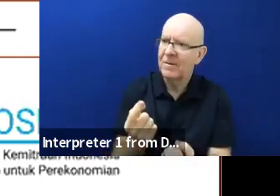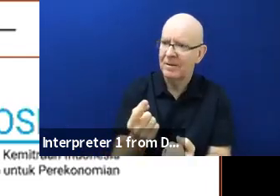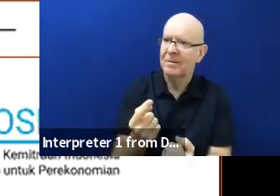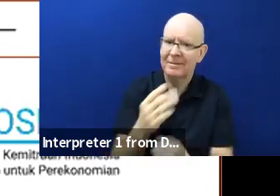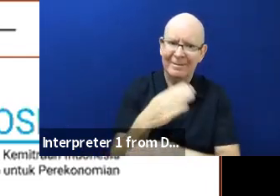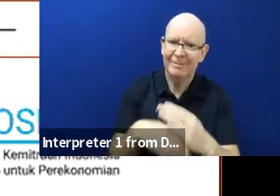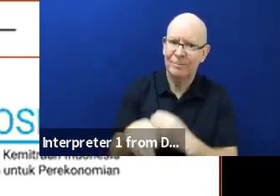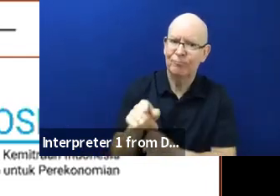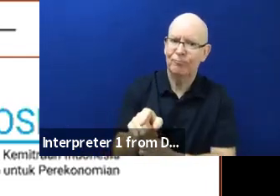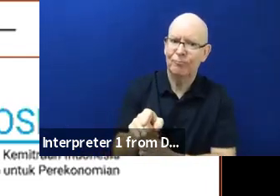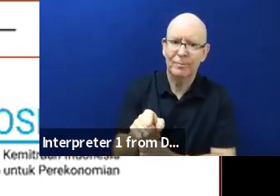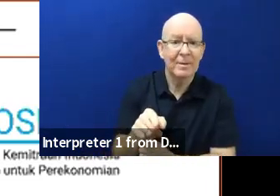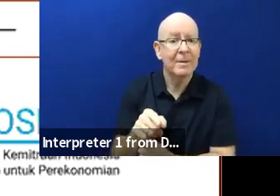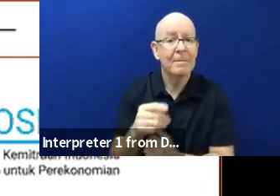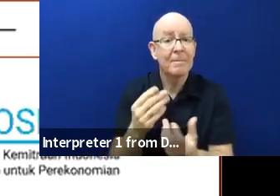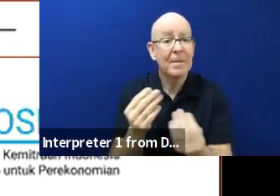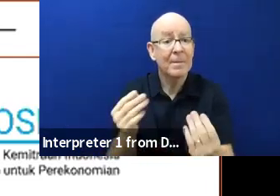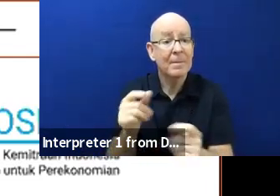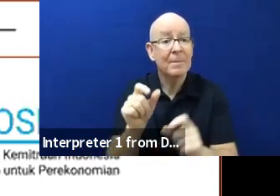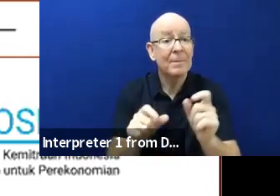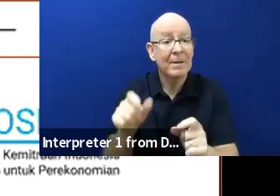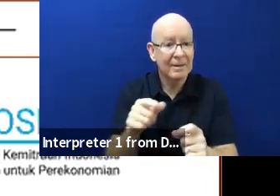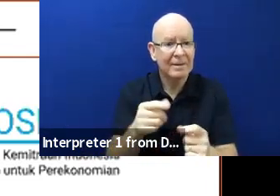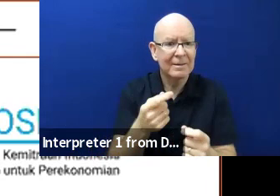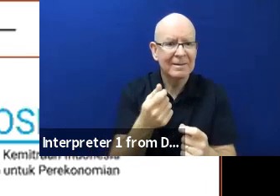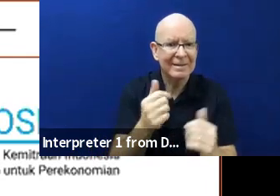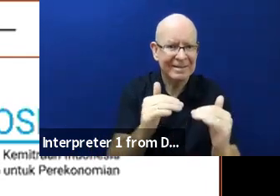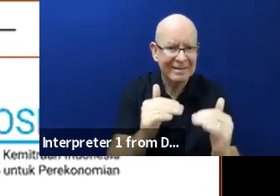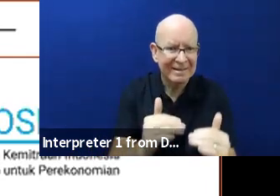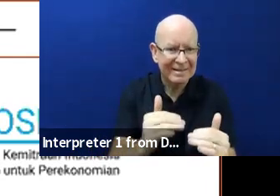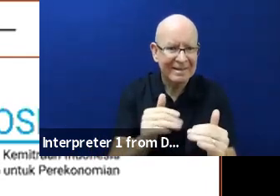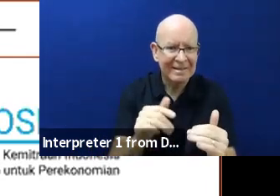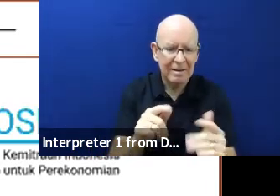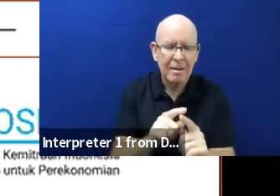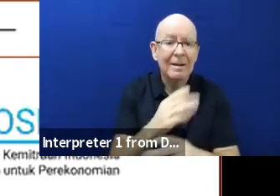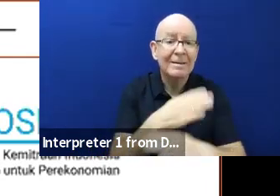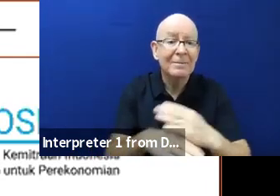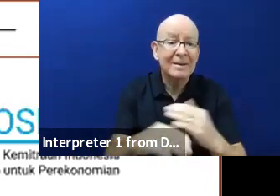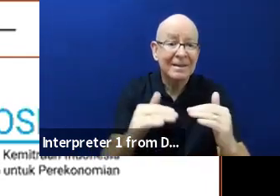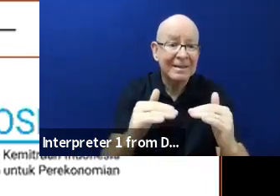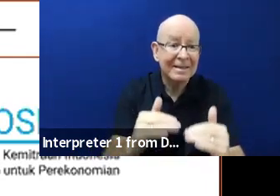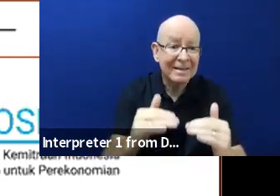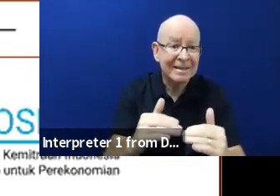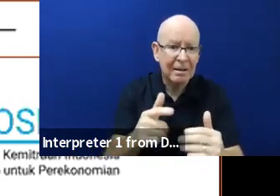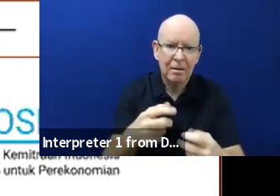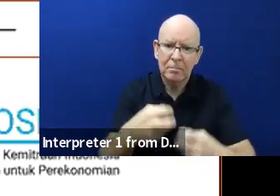live in rural areas compared to urban and the prevalence of disability is higher among women